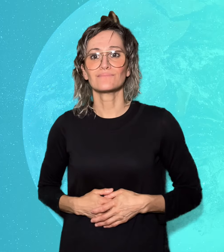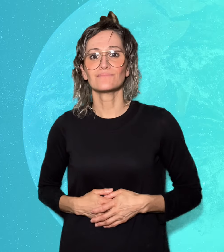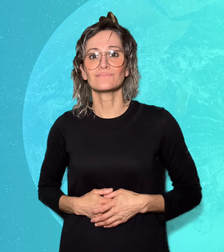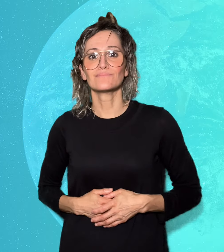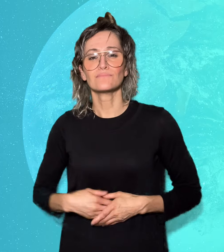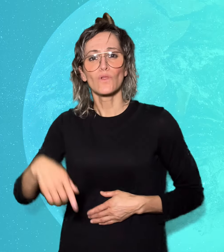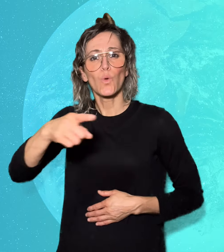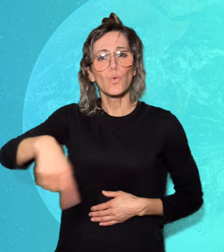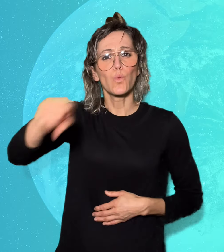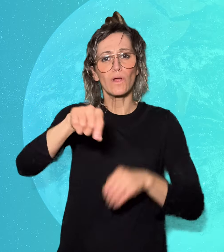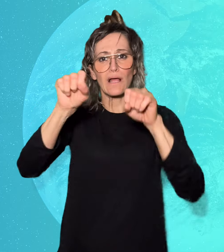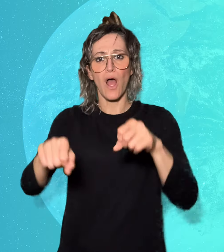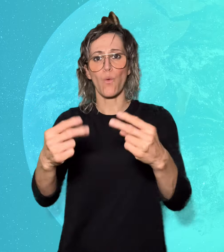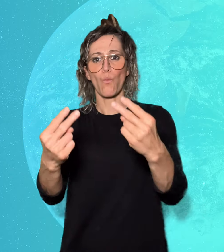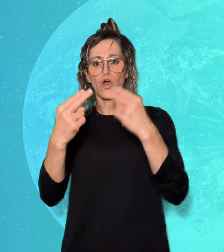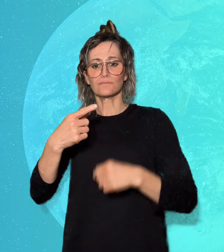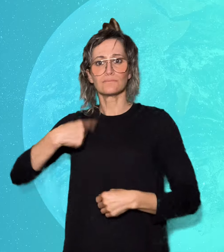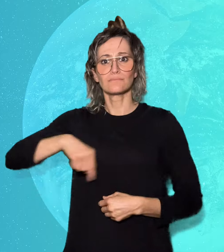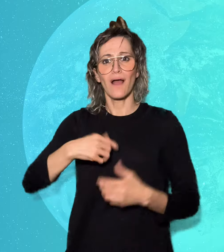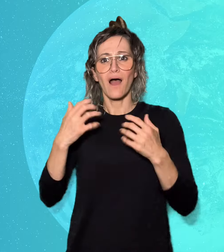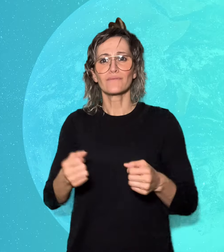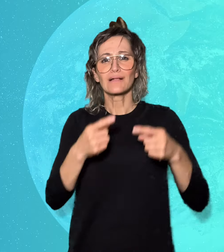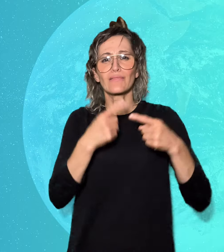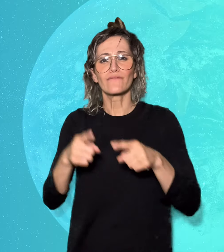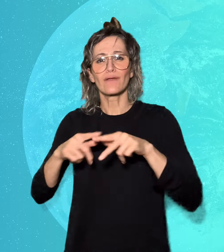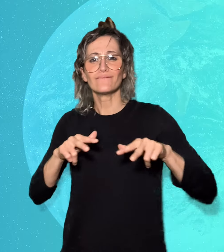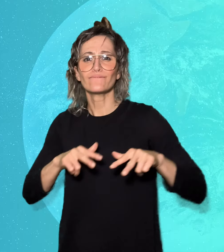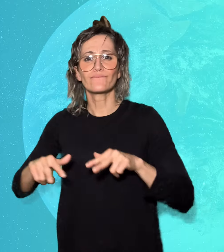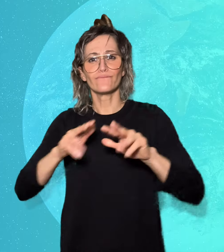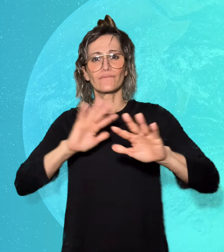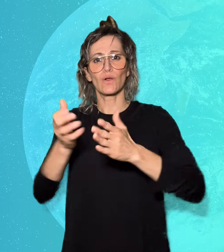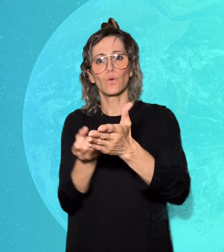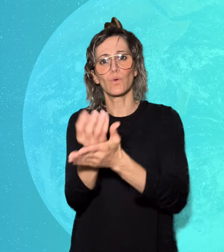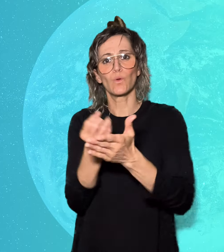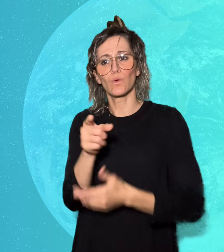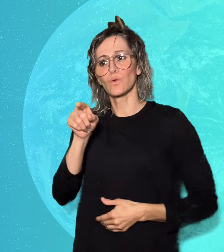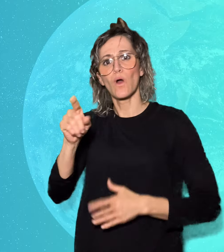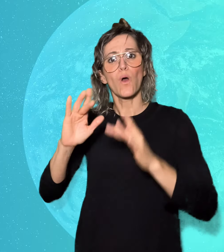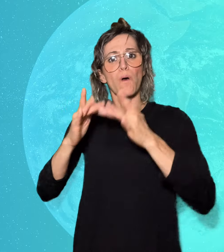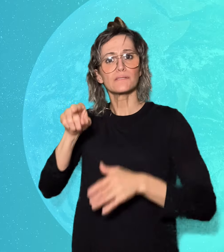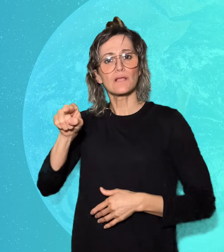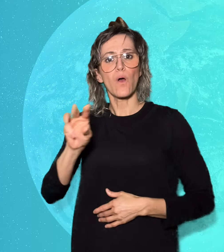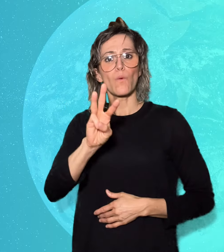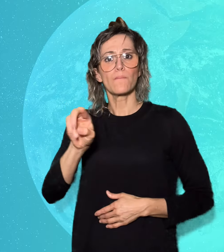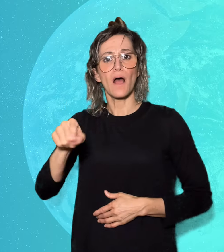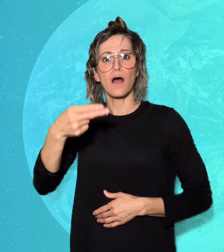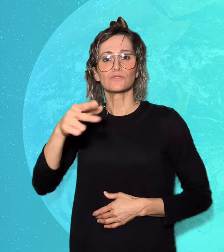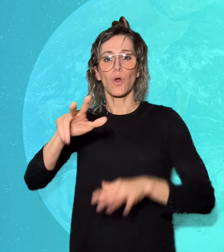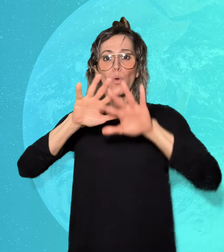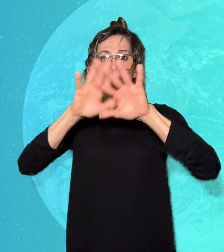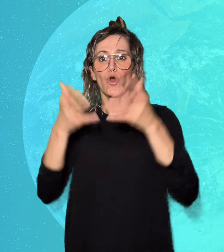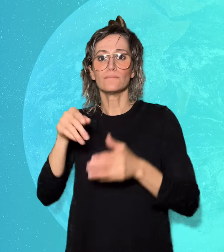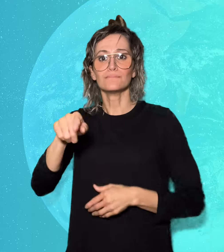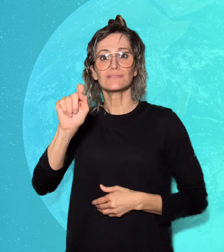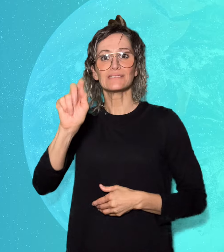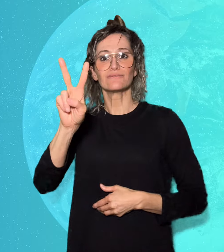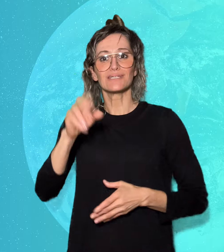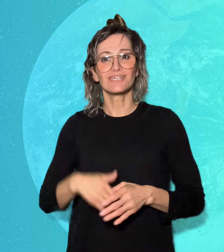You can watch all of our videos at www.h3world.tv.